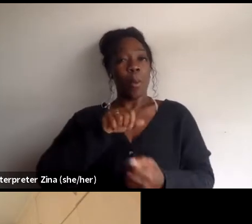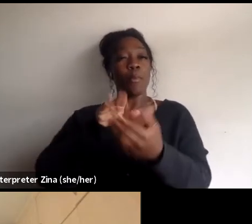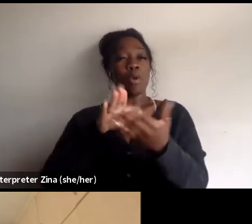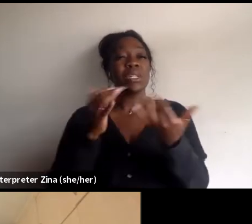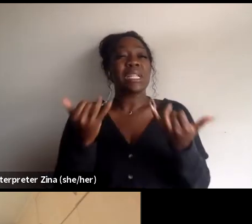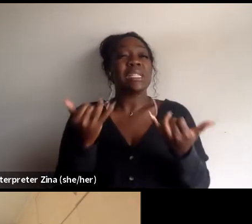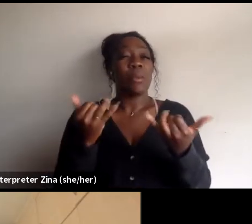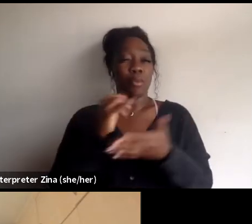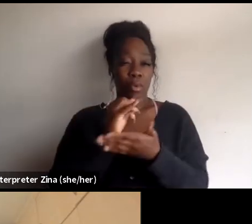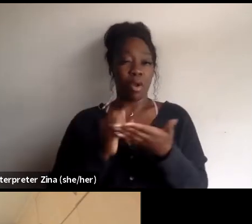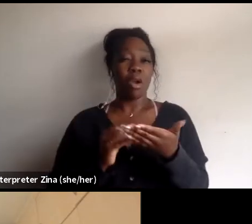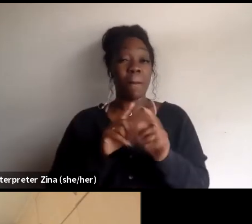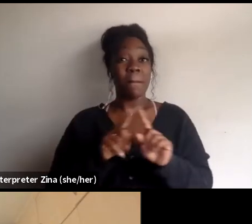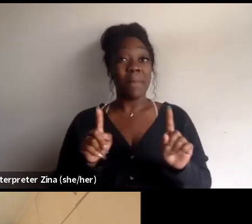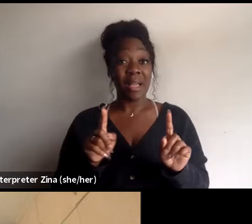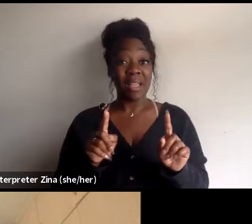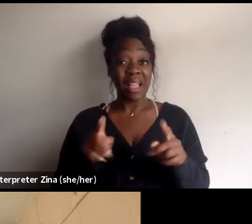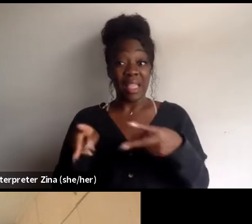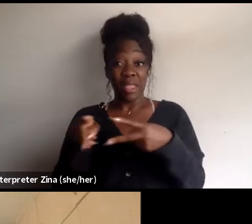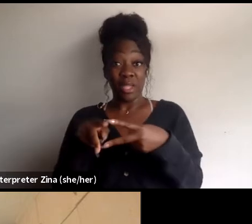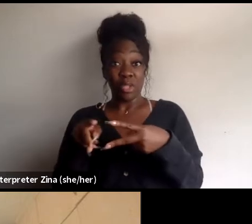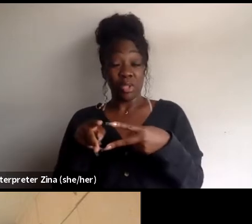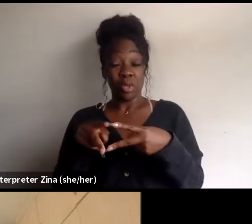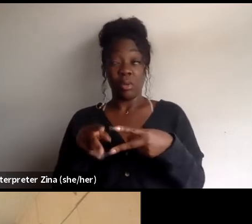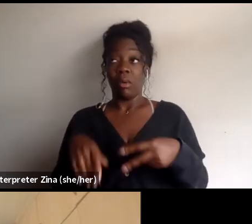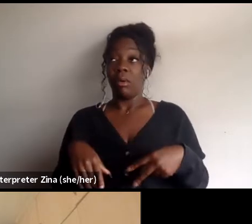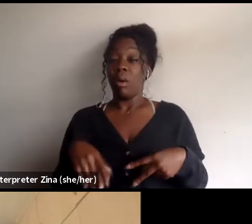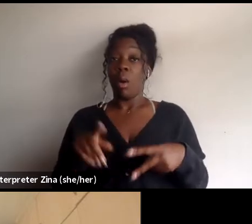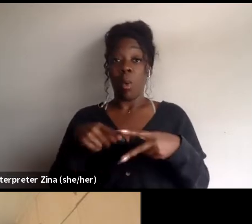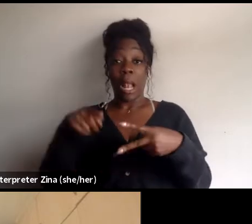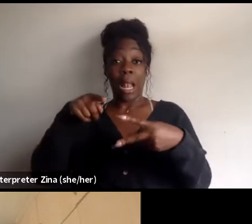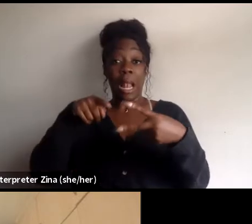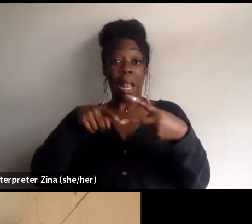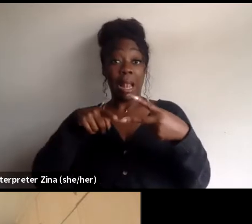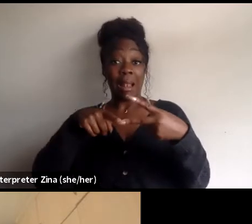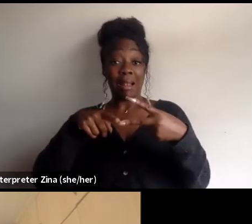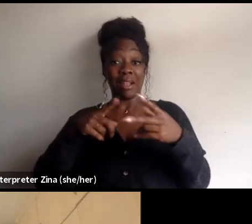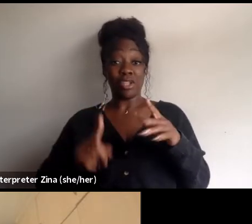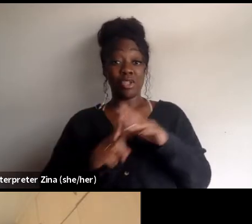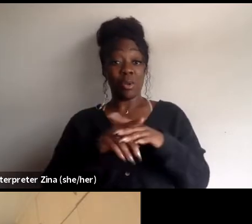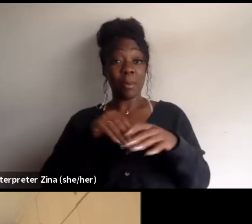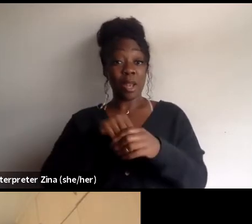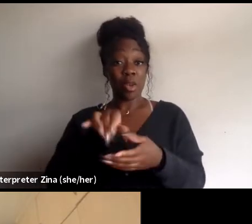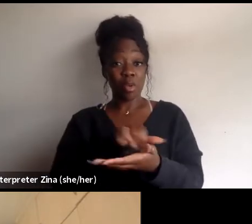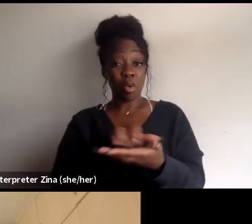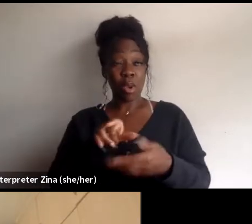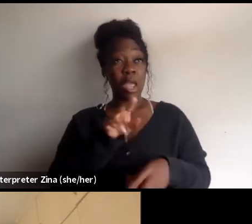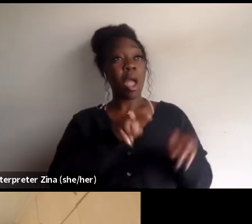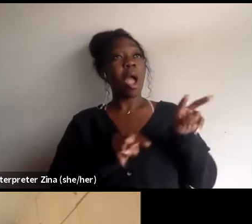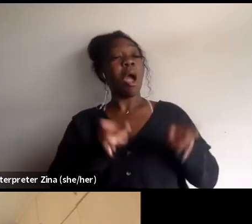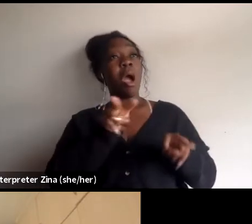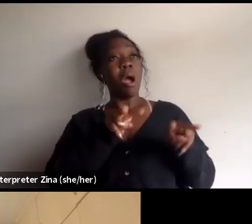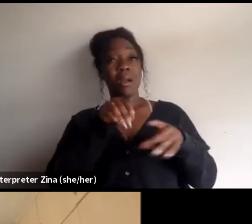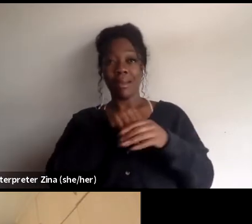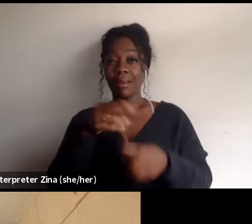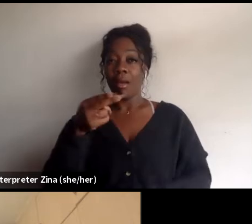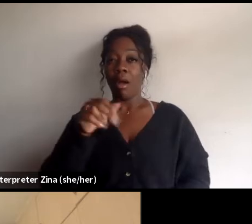especially Stravinsky when he came to New York he saw that there was something interesting happening and hauling the whole jazz scene.